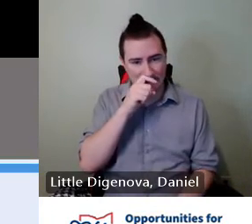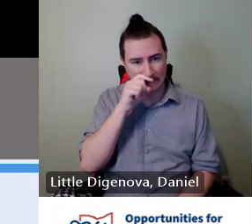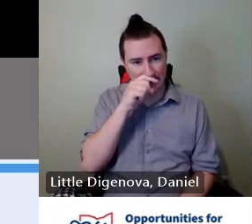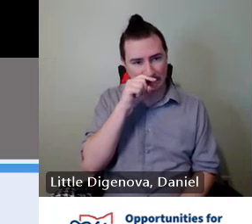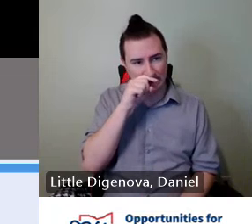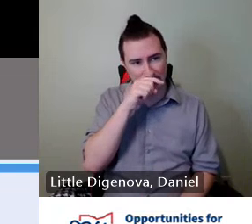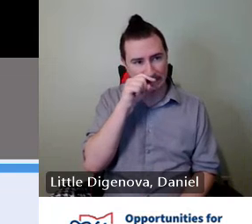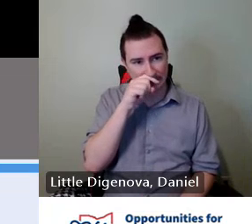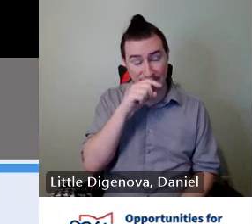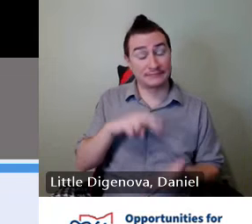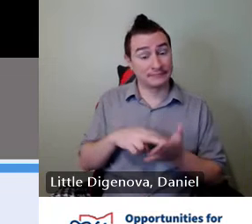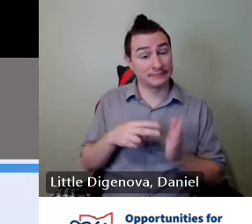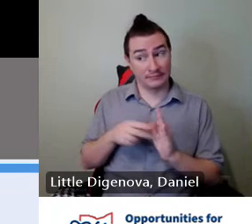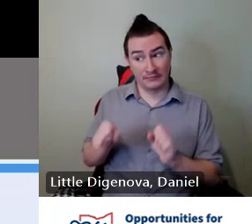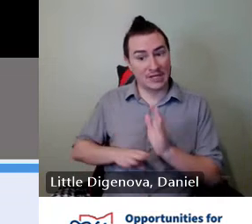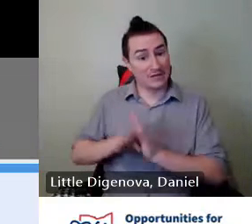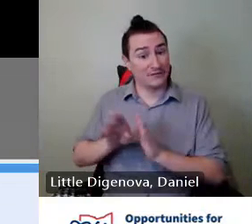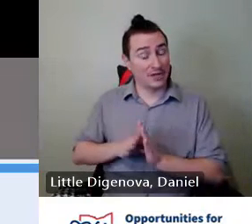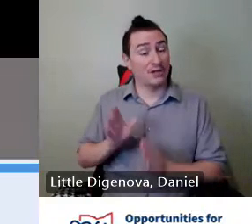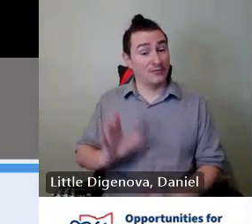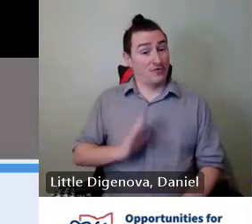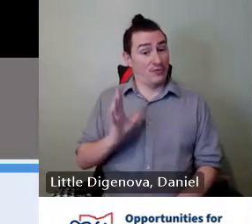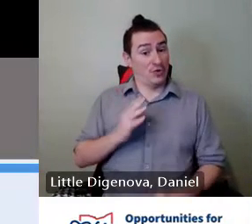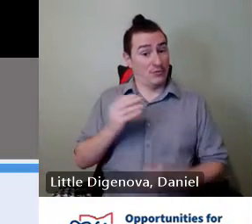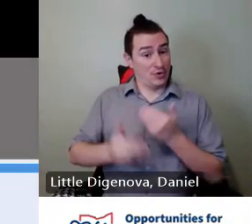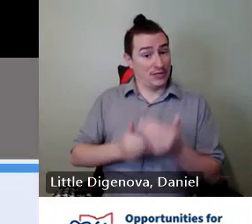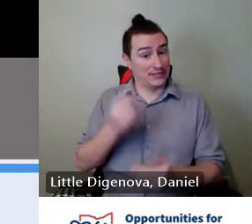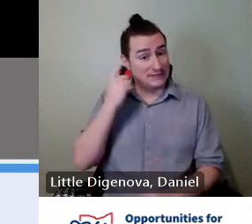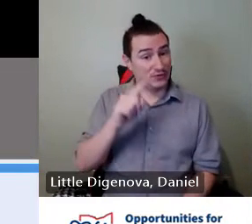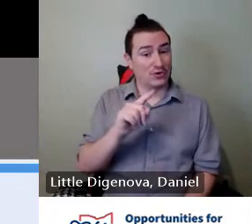navigating the interactive process and providing reasonable accommodations.